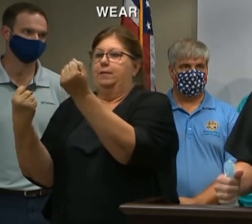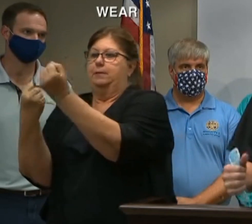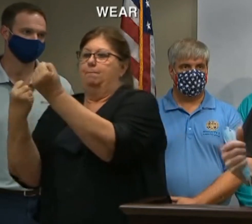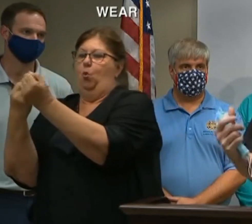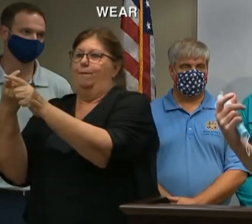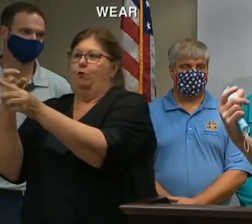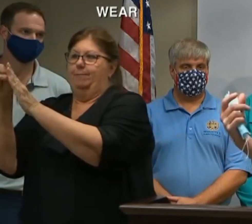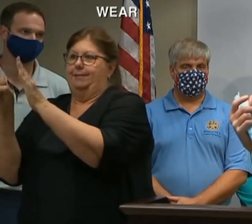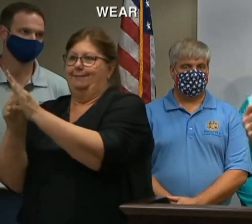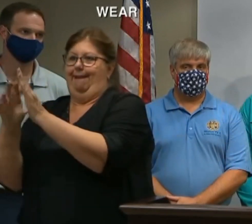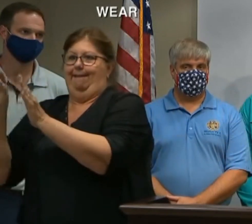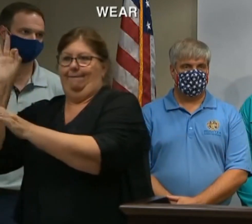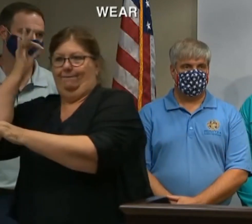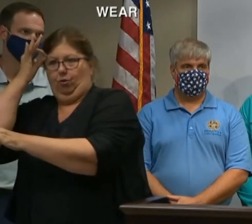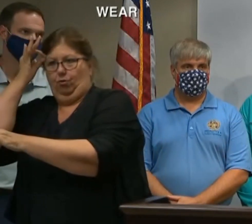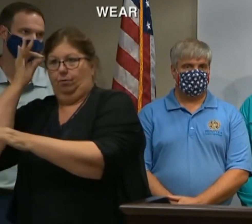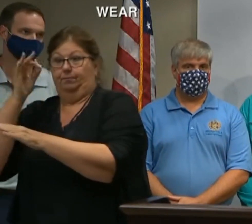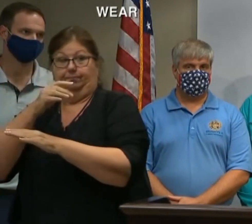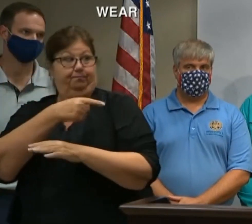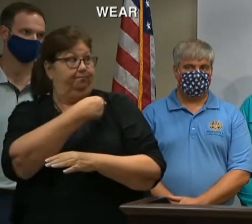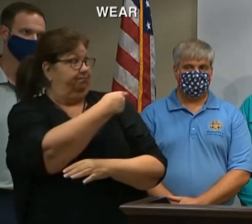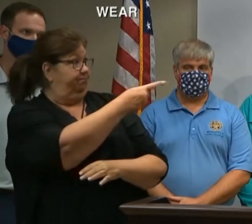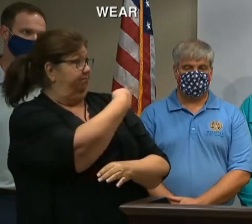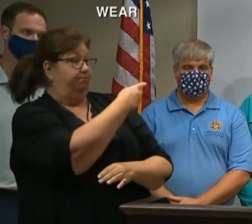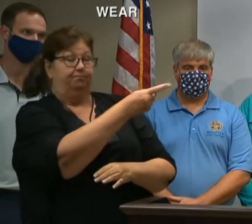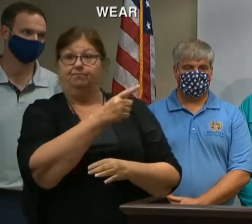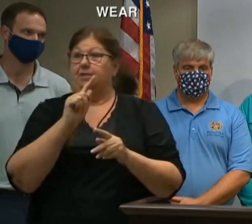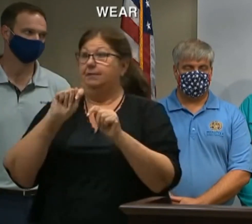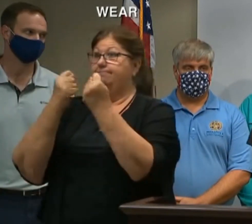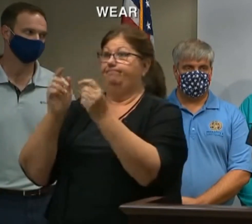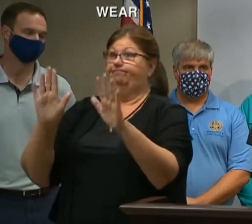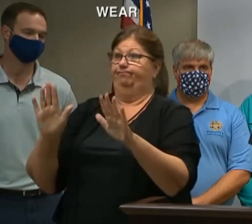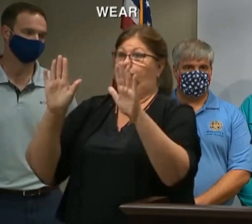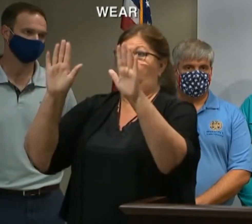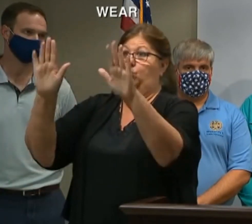uh behind me you have a great team from from the city